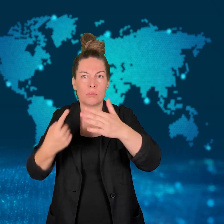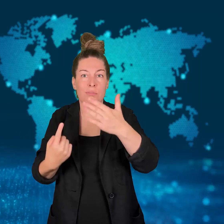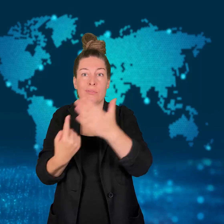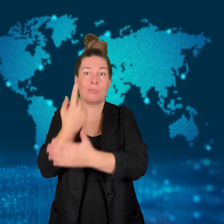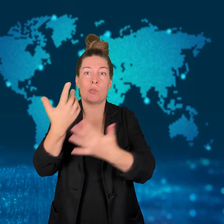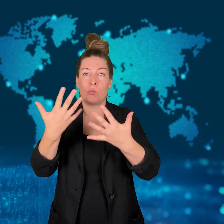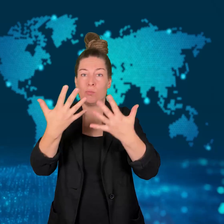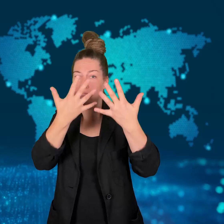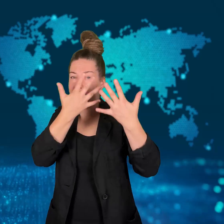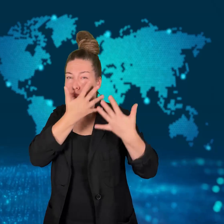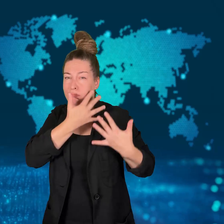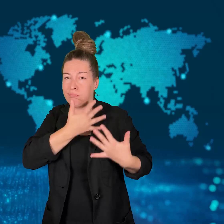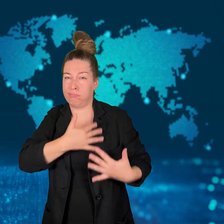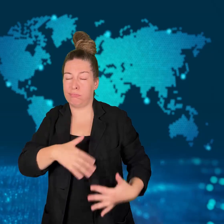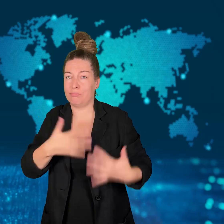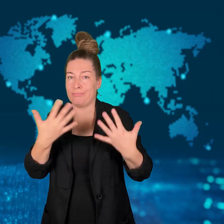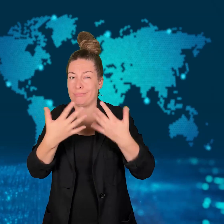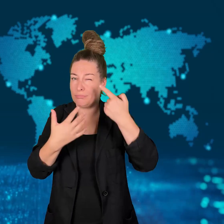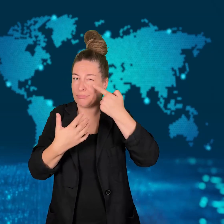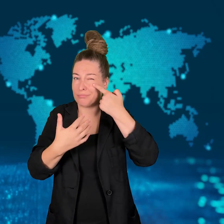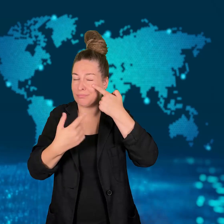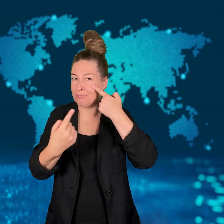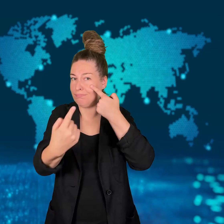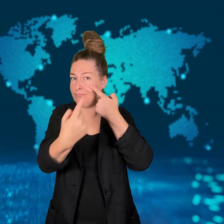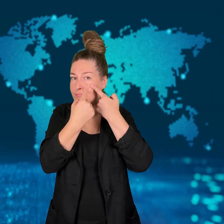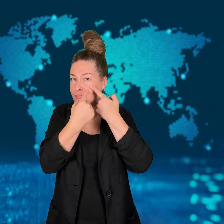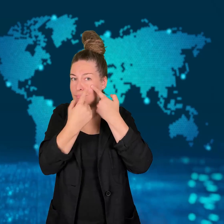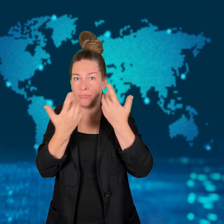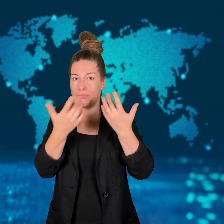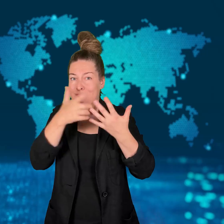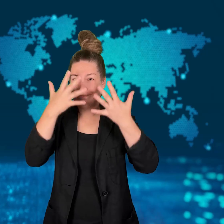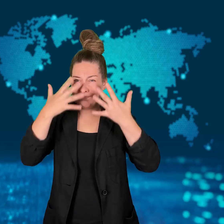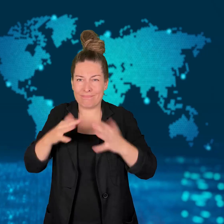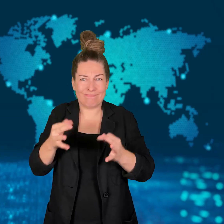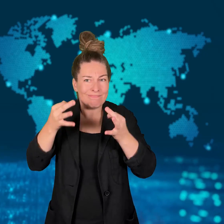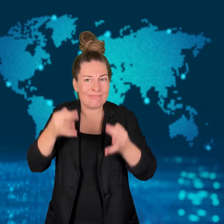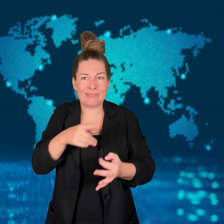and received a prosthetic device.